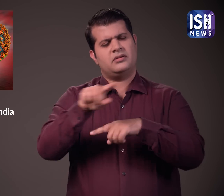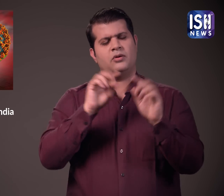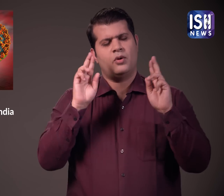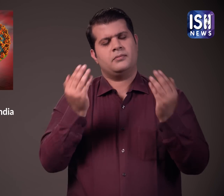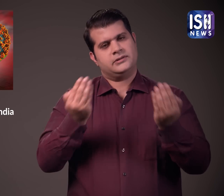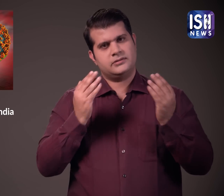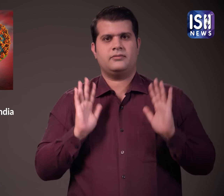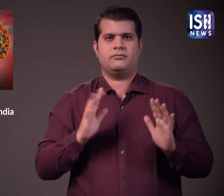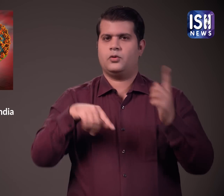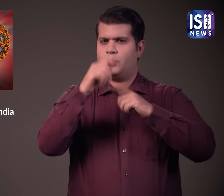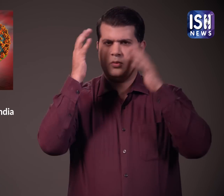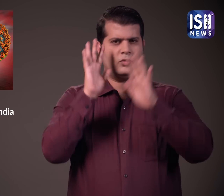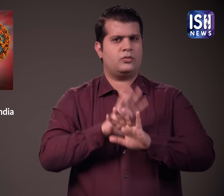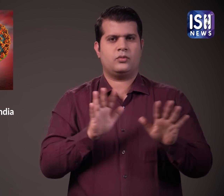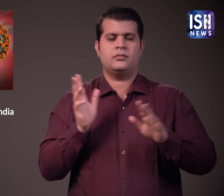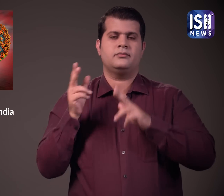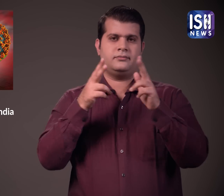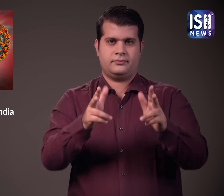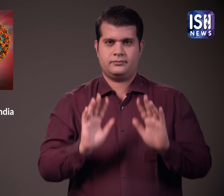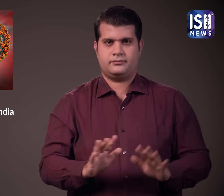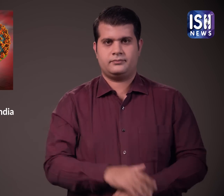Hope this keeps us safe and there is nothing to panic."